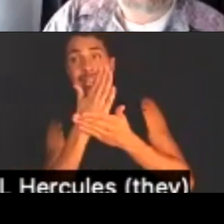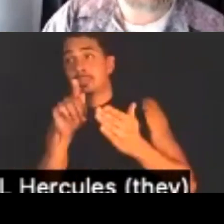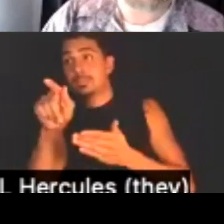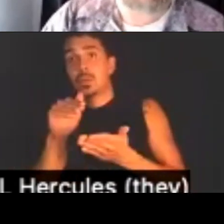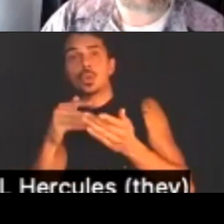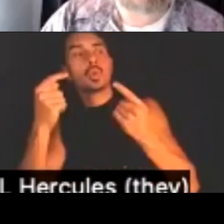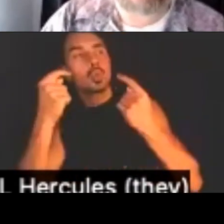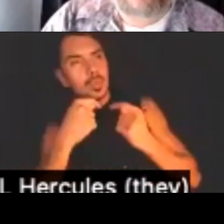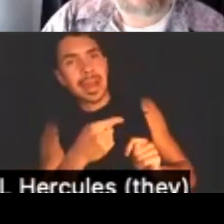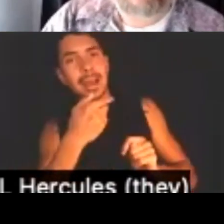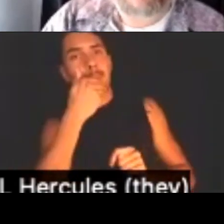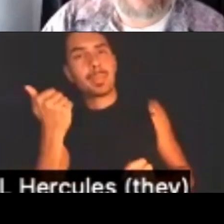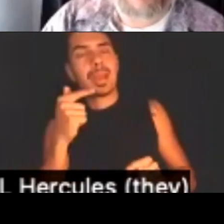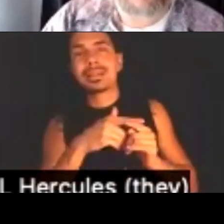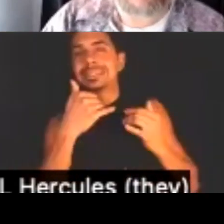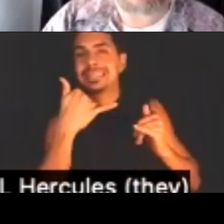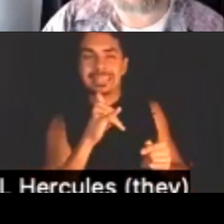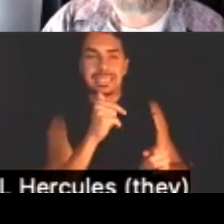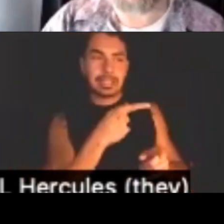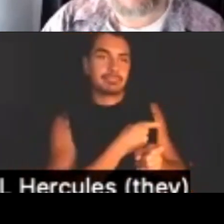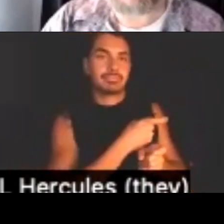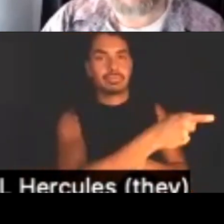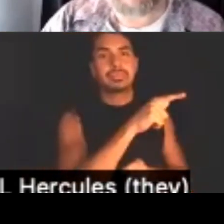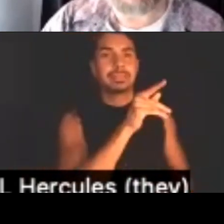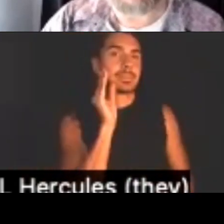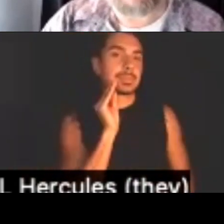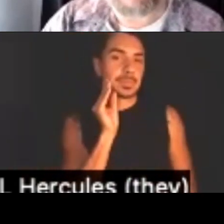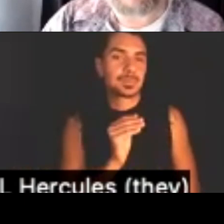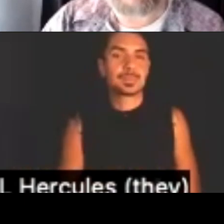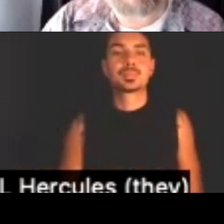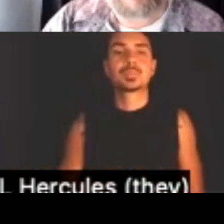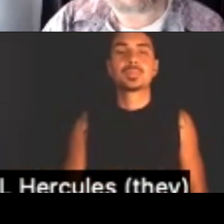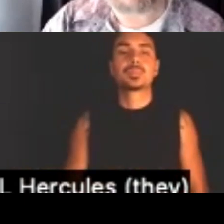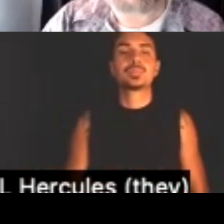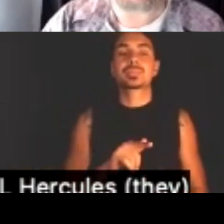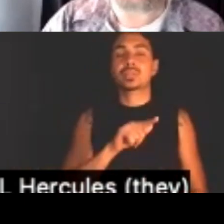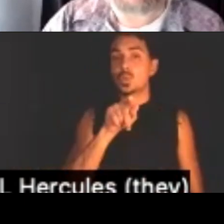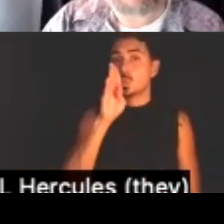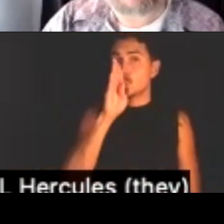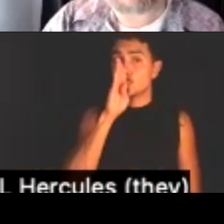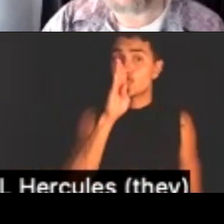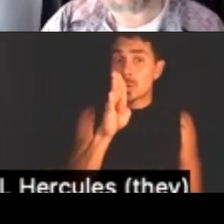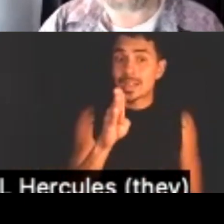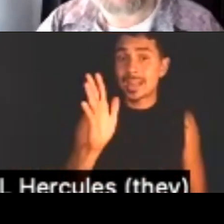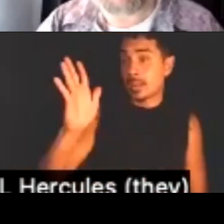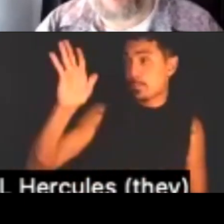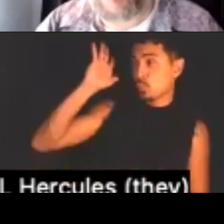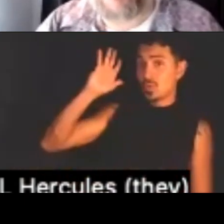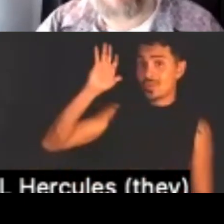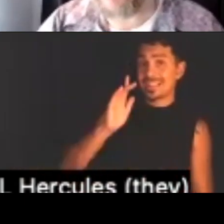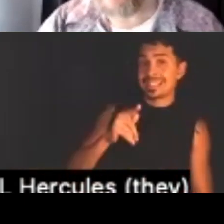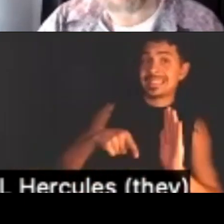Those direct negative experiences can really, really, really impact somebody's willingness to try again.